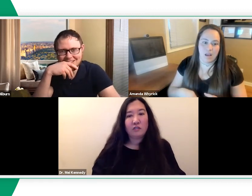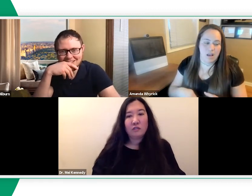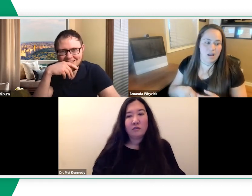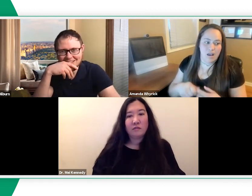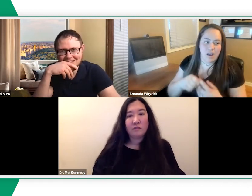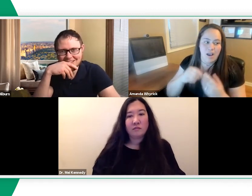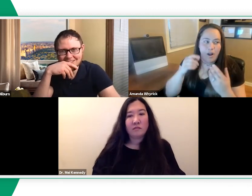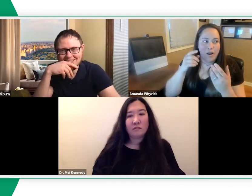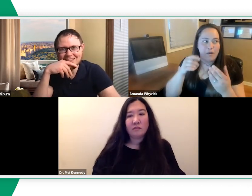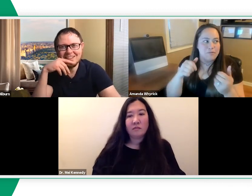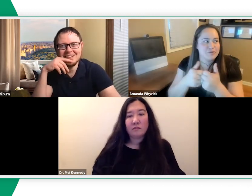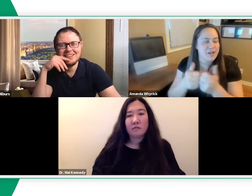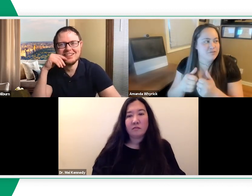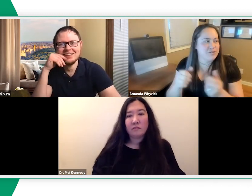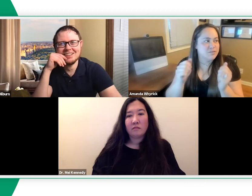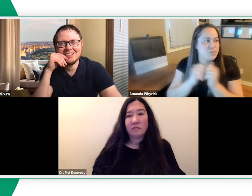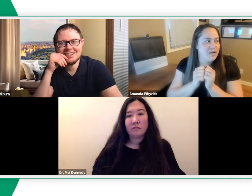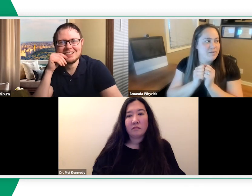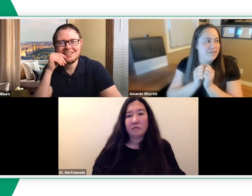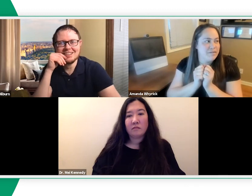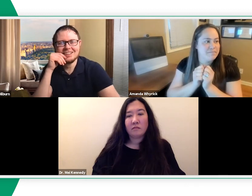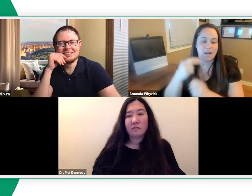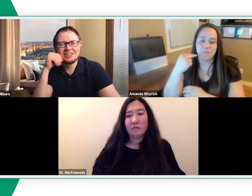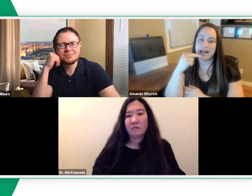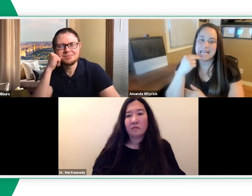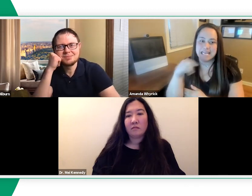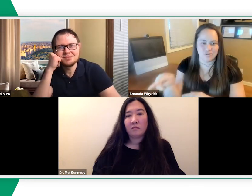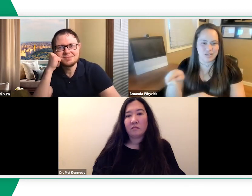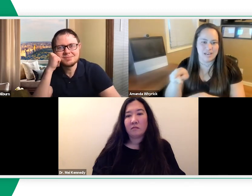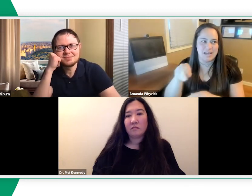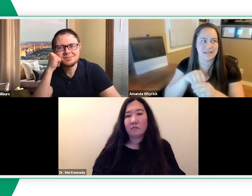students. >>DR. MEI KENNEDY: Challenging, I'm sure. Very challenging. >>AMANDA WHYRICK: Challenges with, like, my